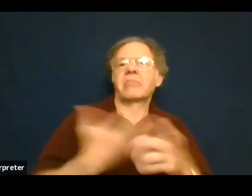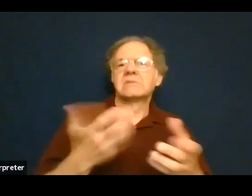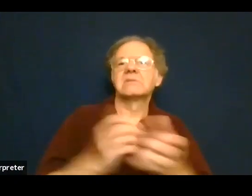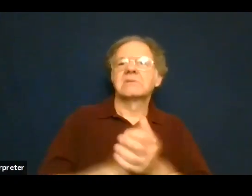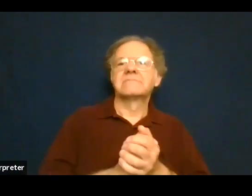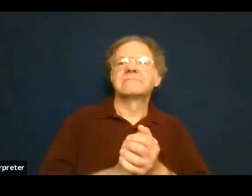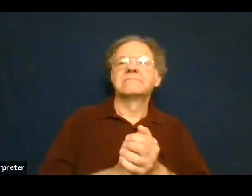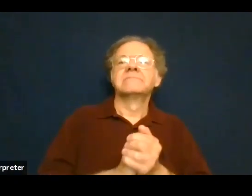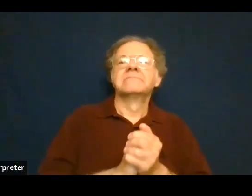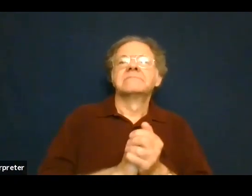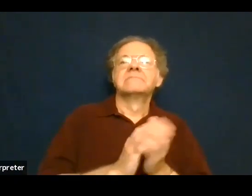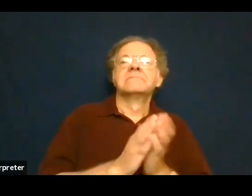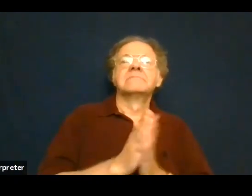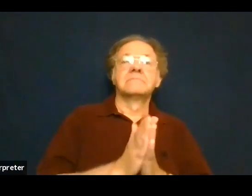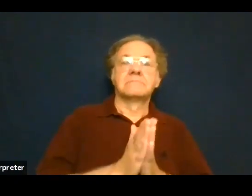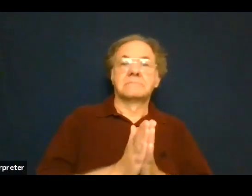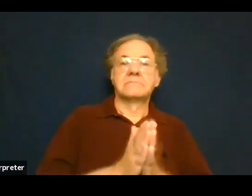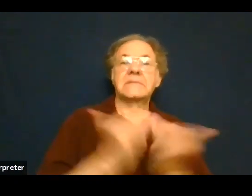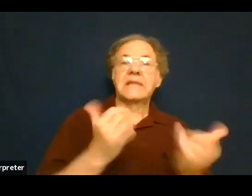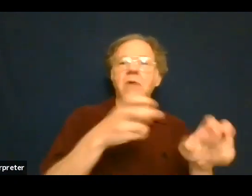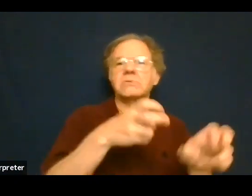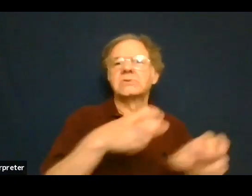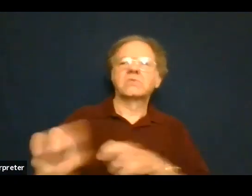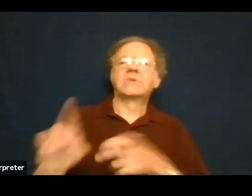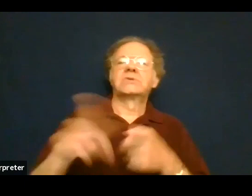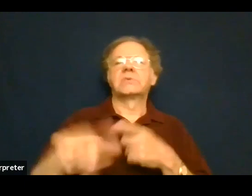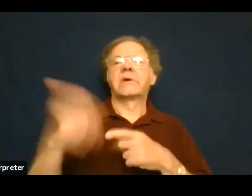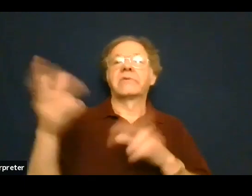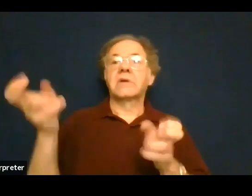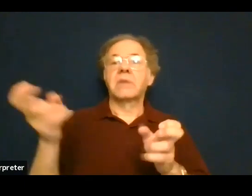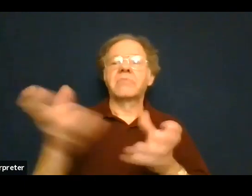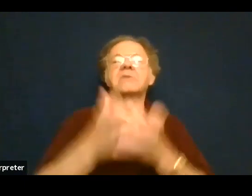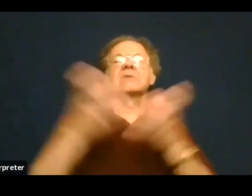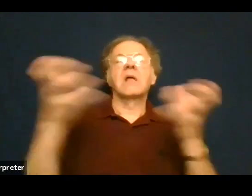We're going to switch gears a little bit. There are a lot of questions, inevitably,